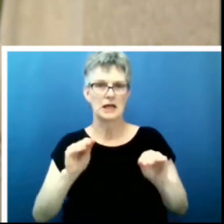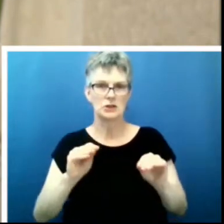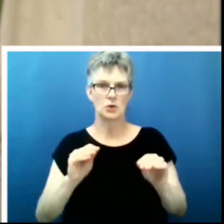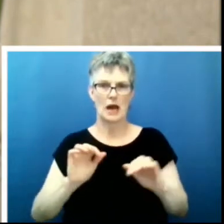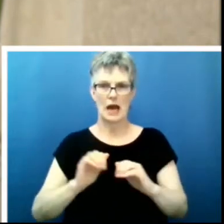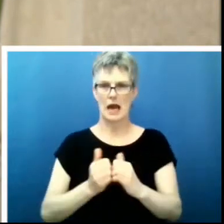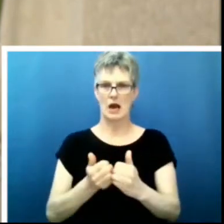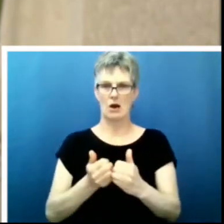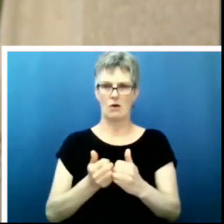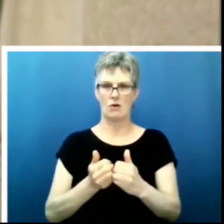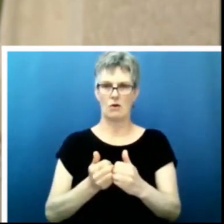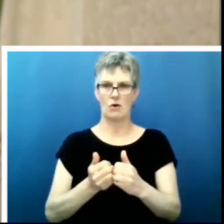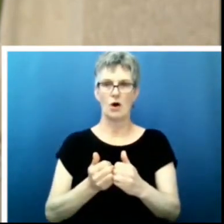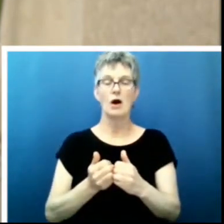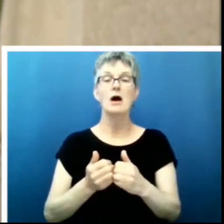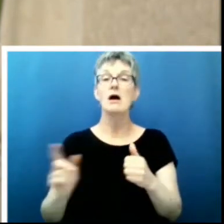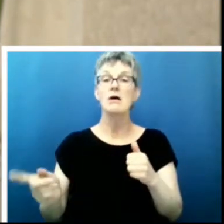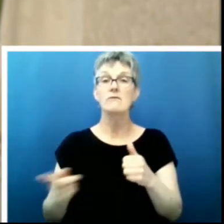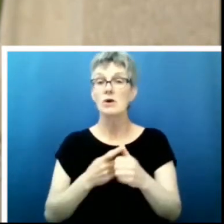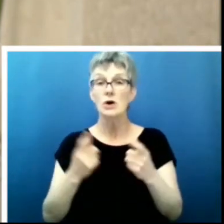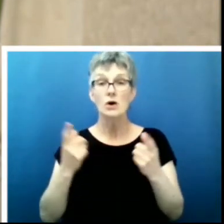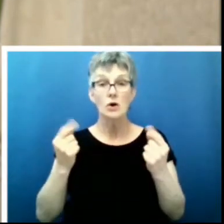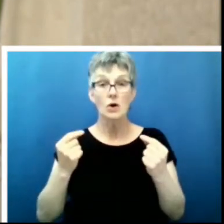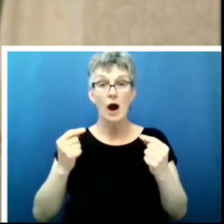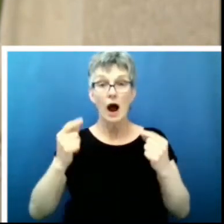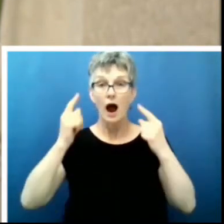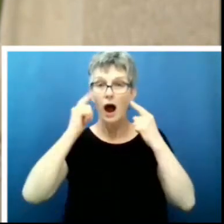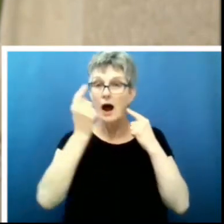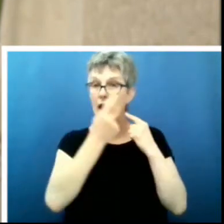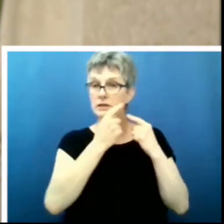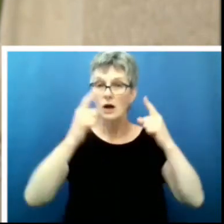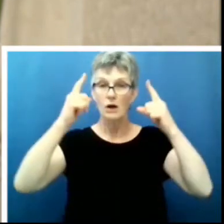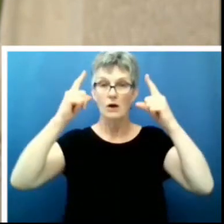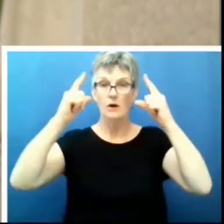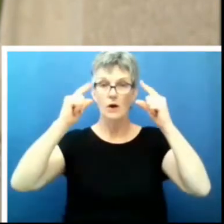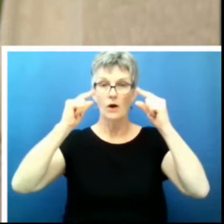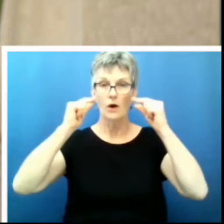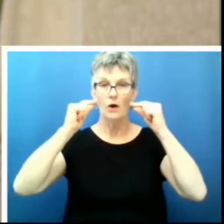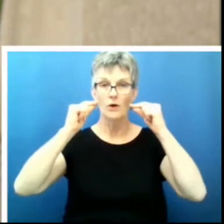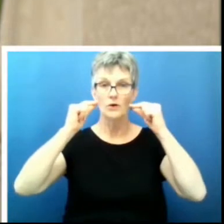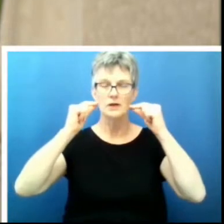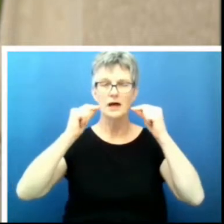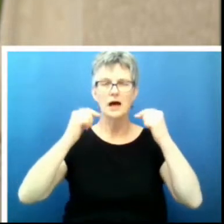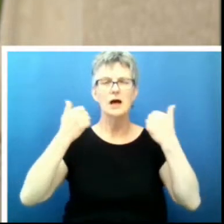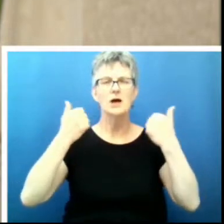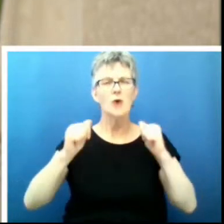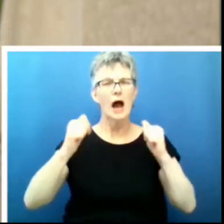So go ahead and I invite you to close your eyes and do a body scan from the top of your body.